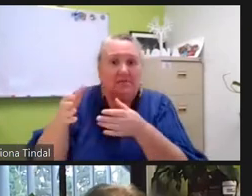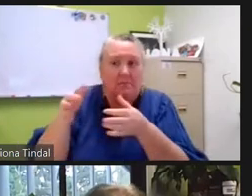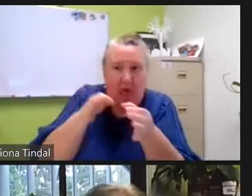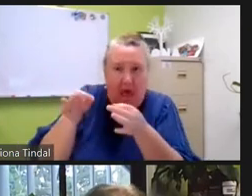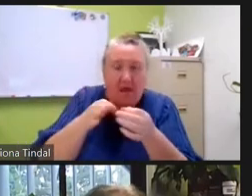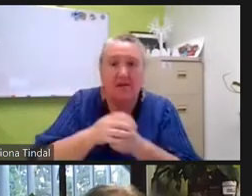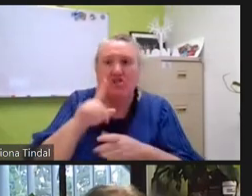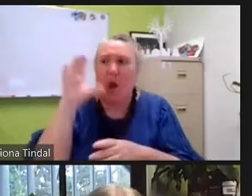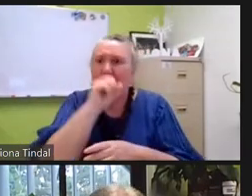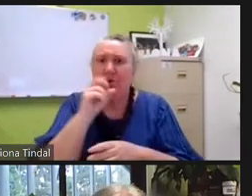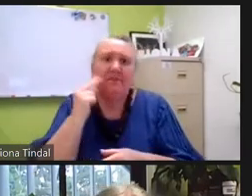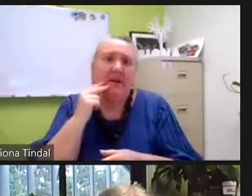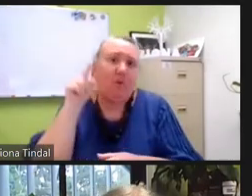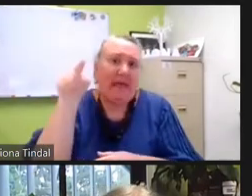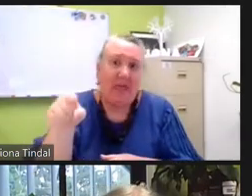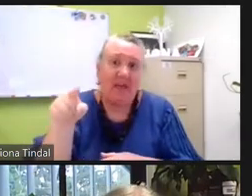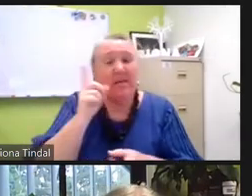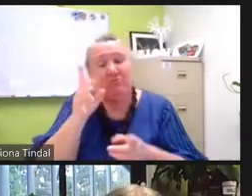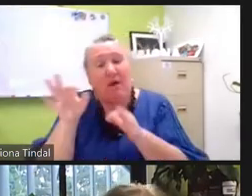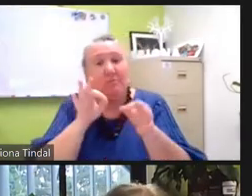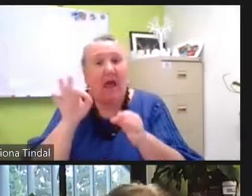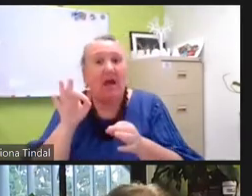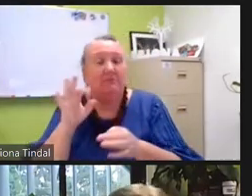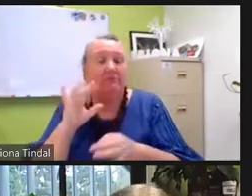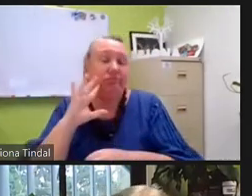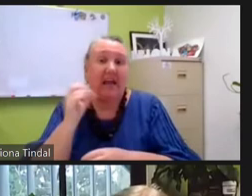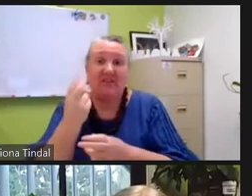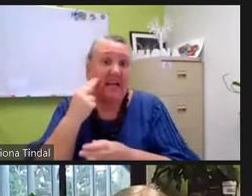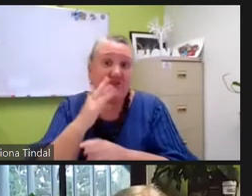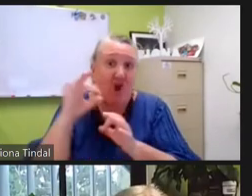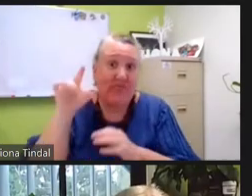please do keep in mind that you need to have an access plan. Whether or not that person is going